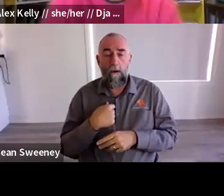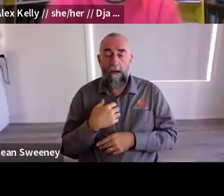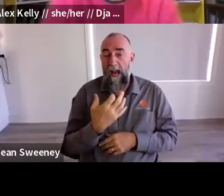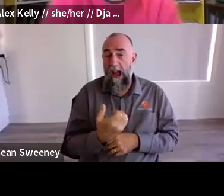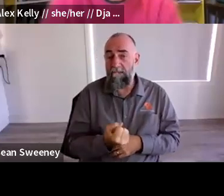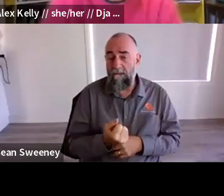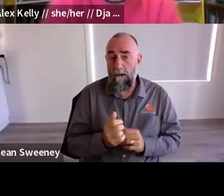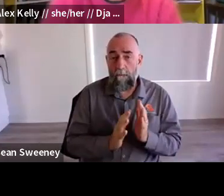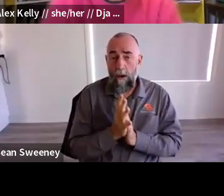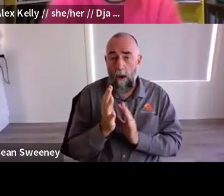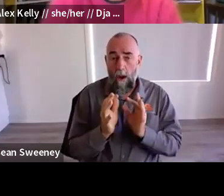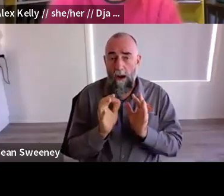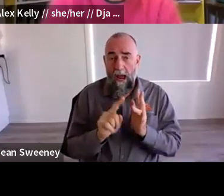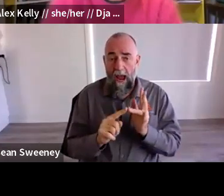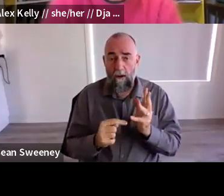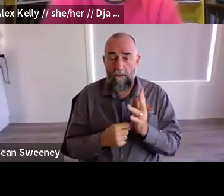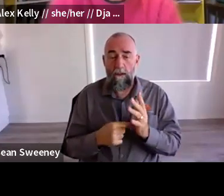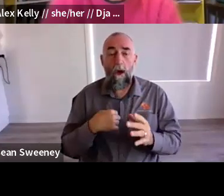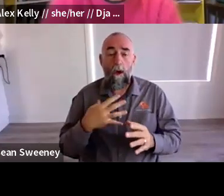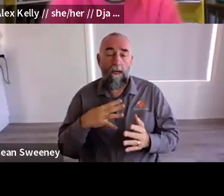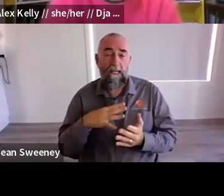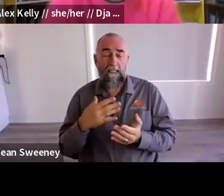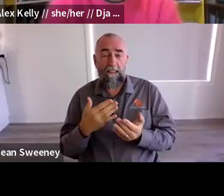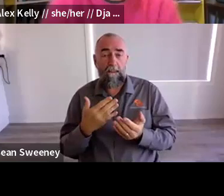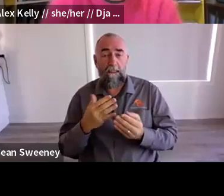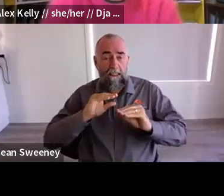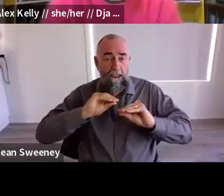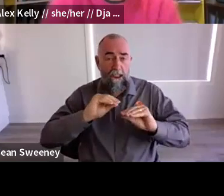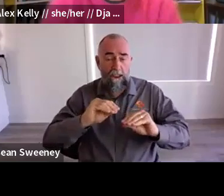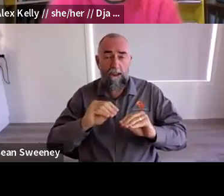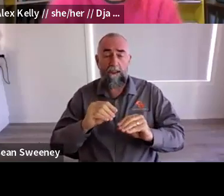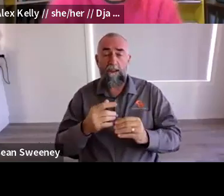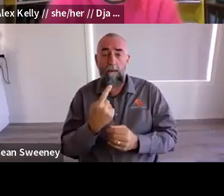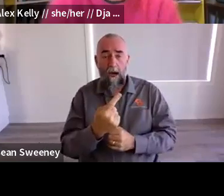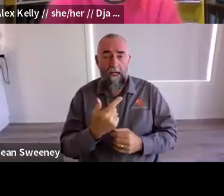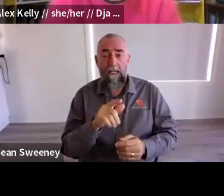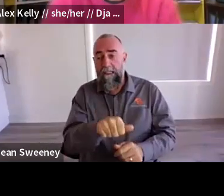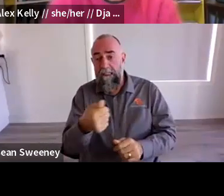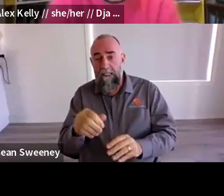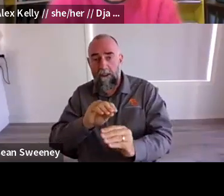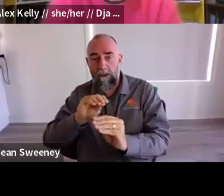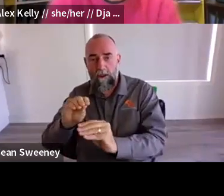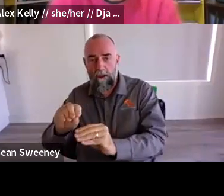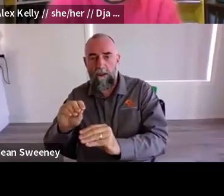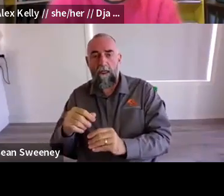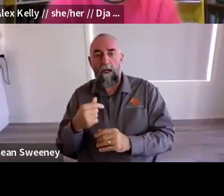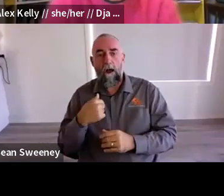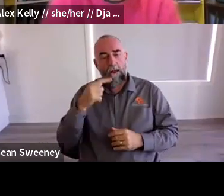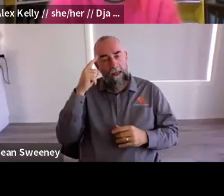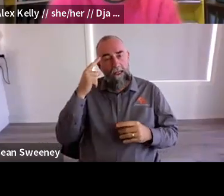Yeah, kind of riffing off the space we were talking about,